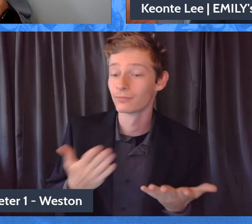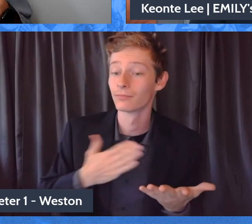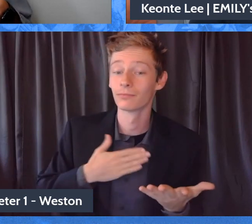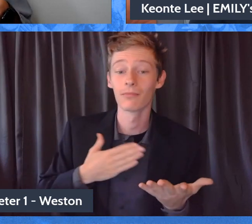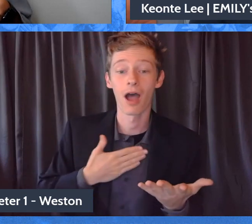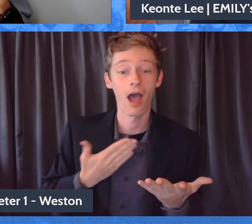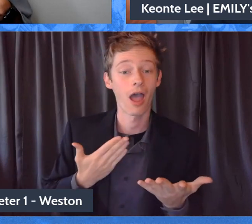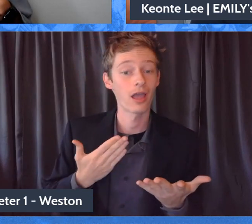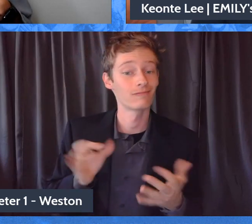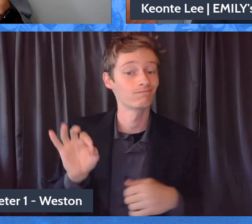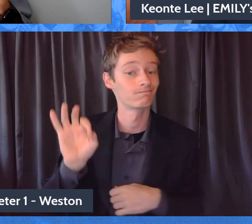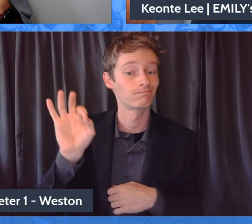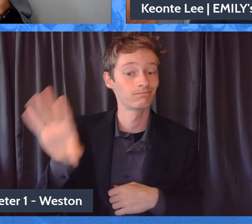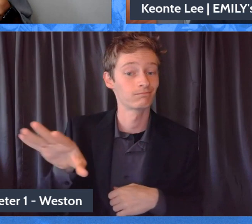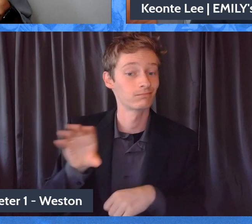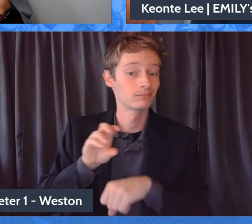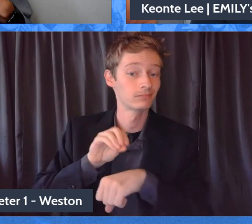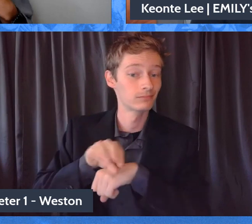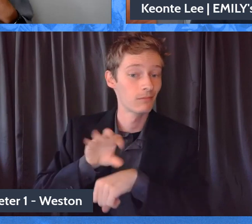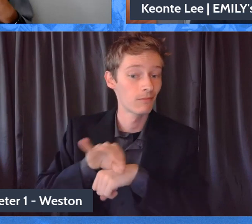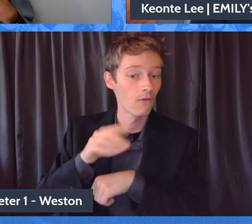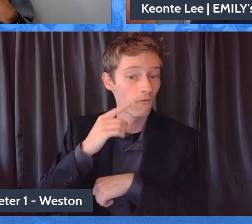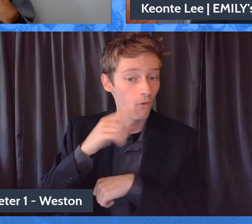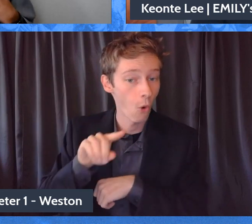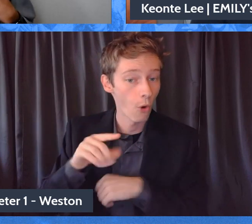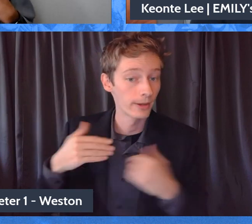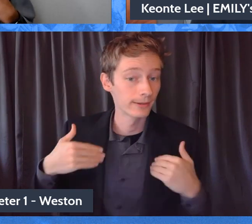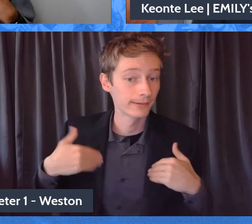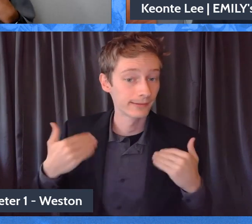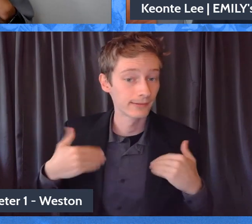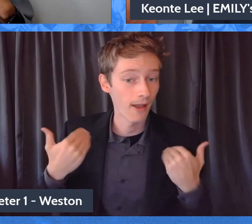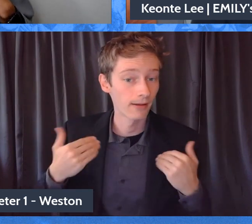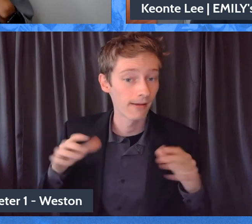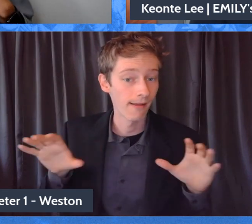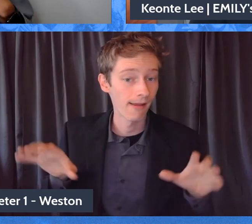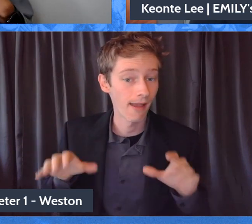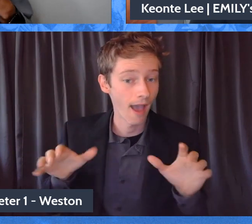who are looking for a place to nurture their activism,